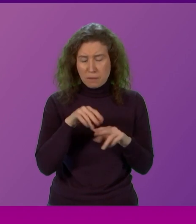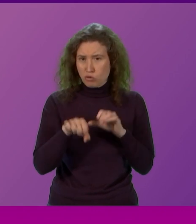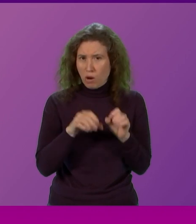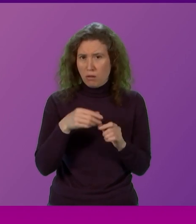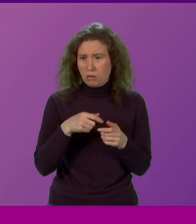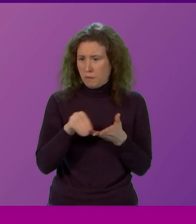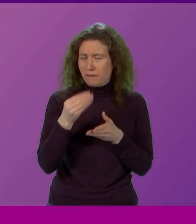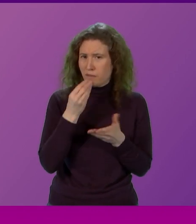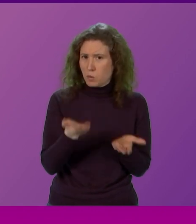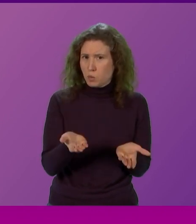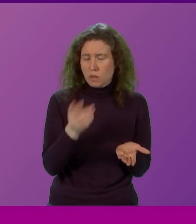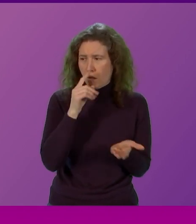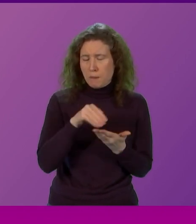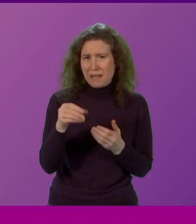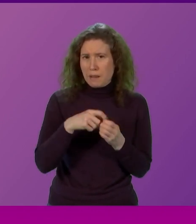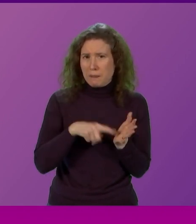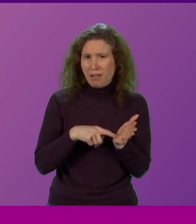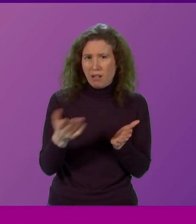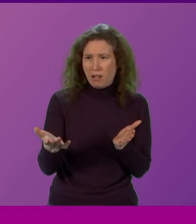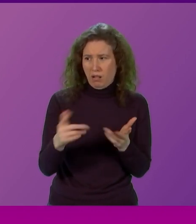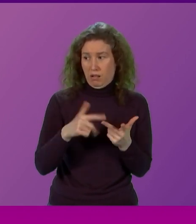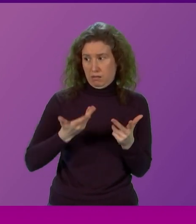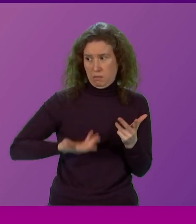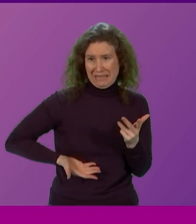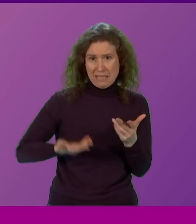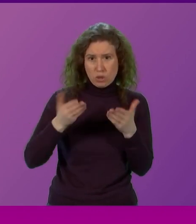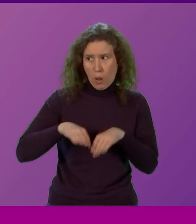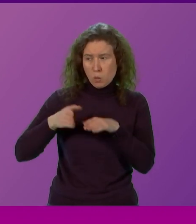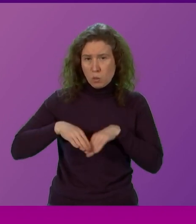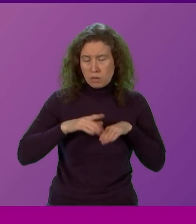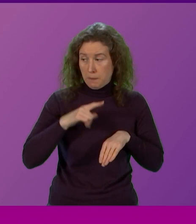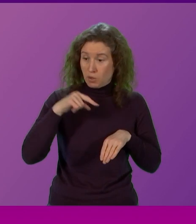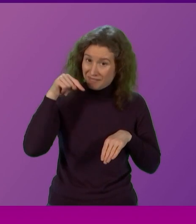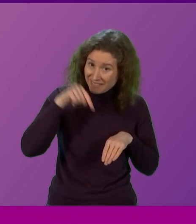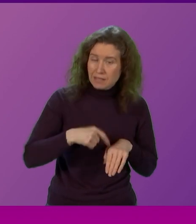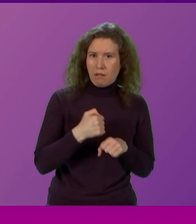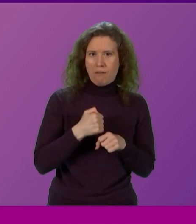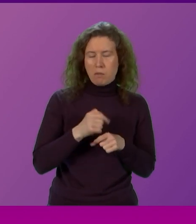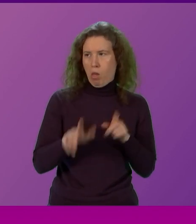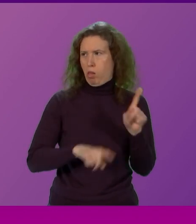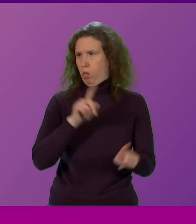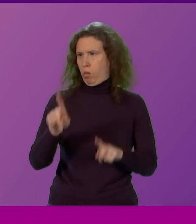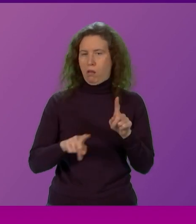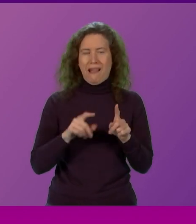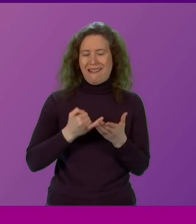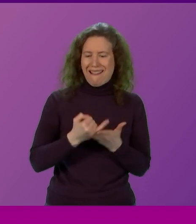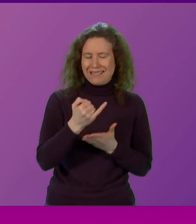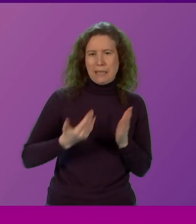table and pay their bills, and businesses are shutting down because of this Government’s incompetence and anti-business agenda.